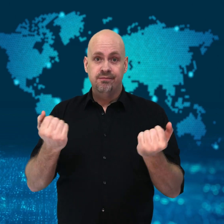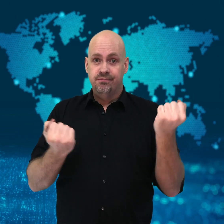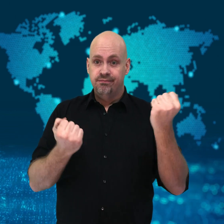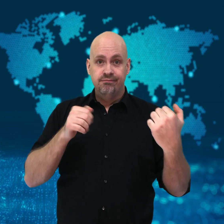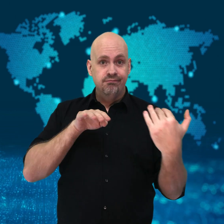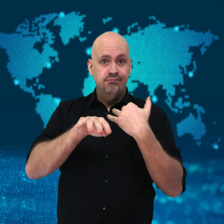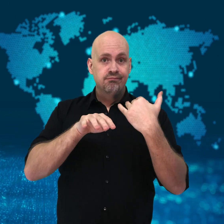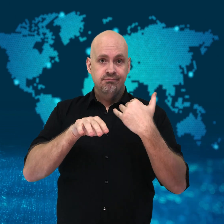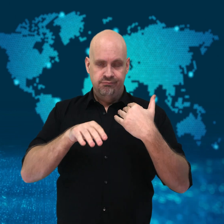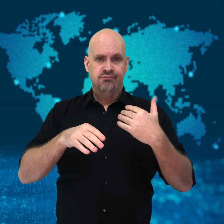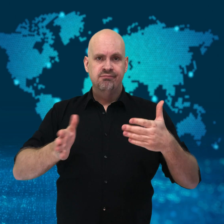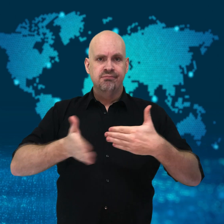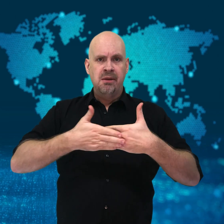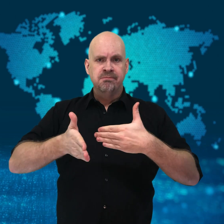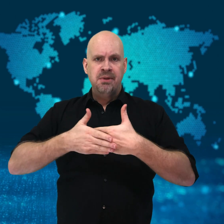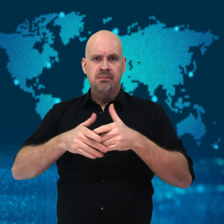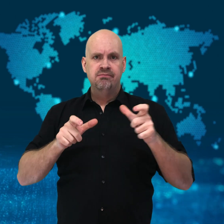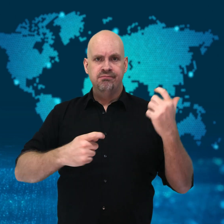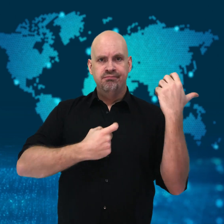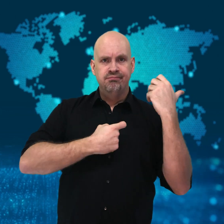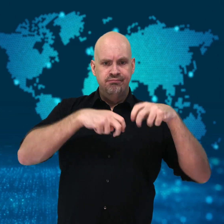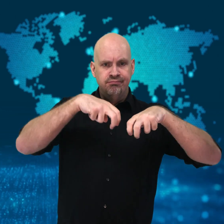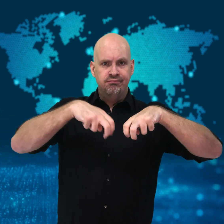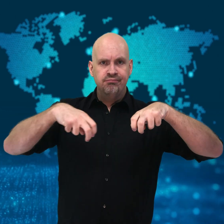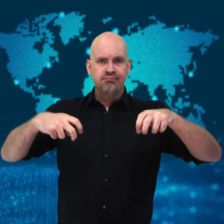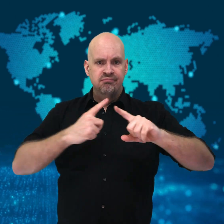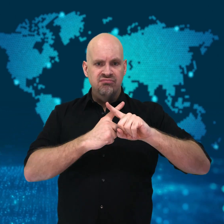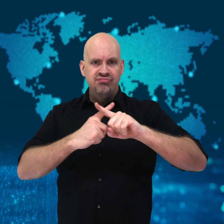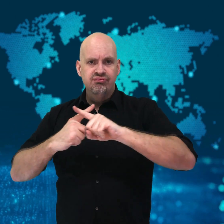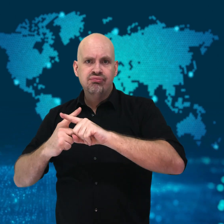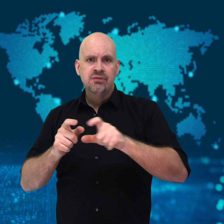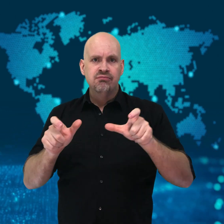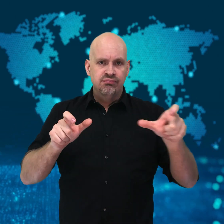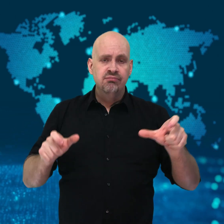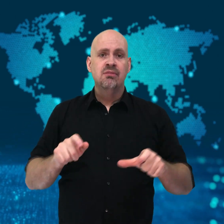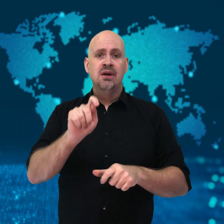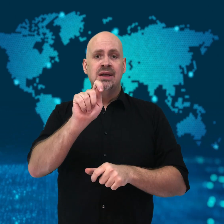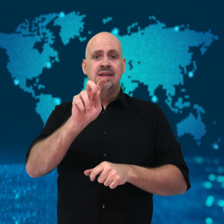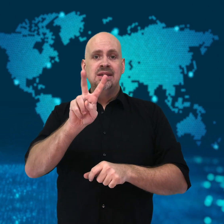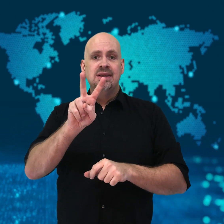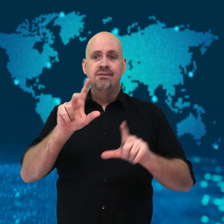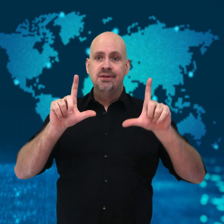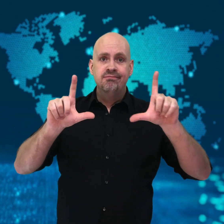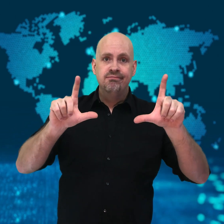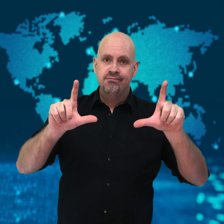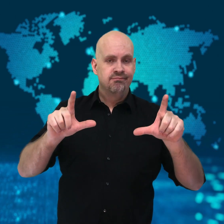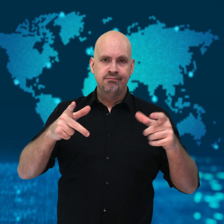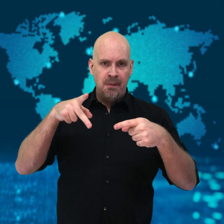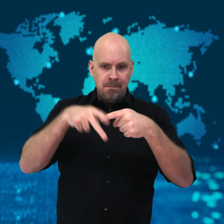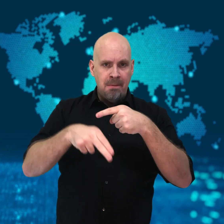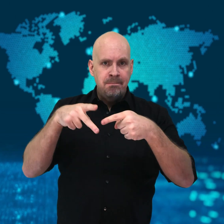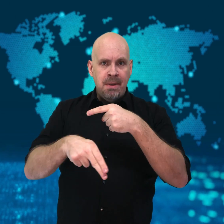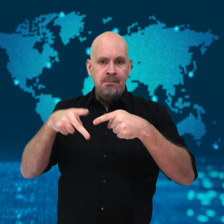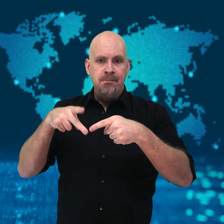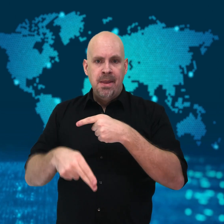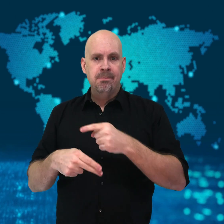blocked roads in the capital, and cut television signals.